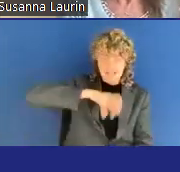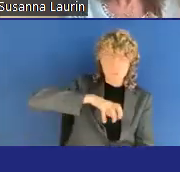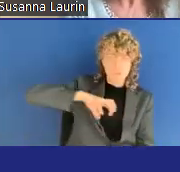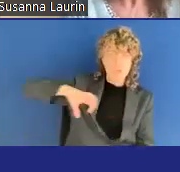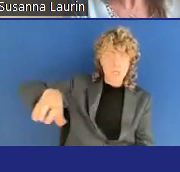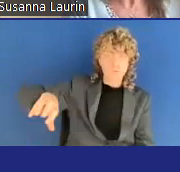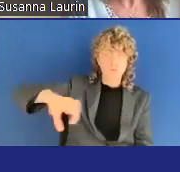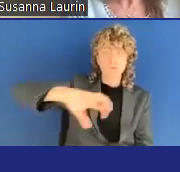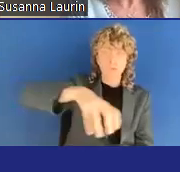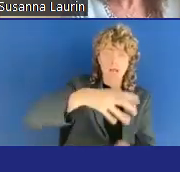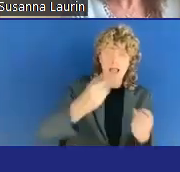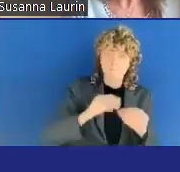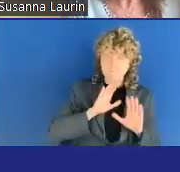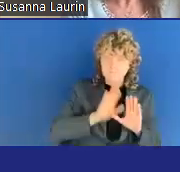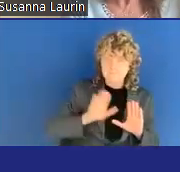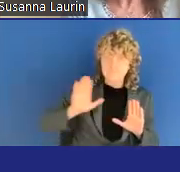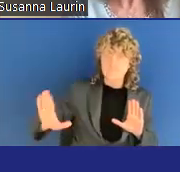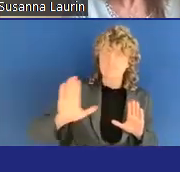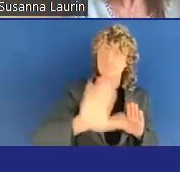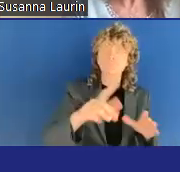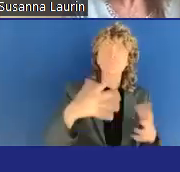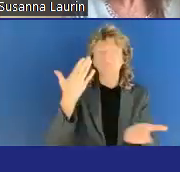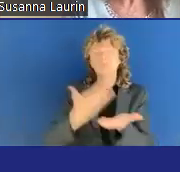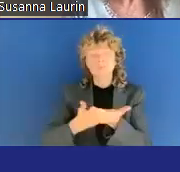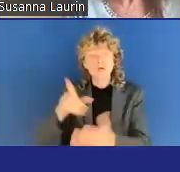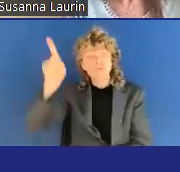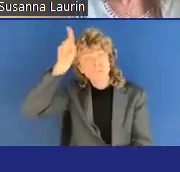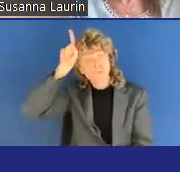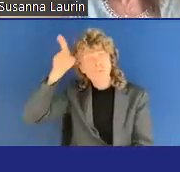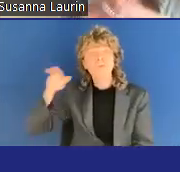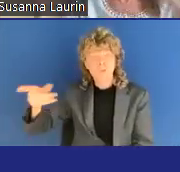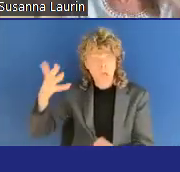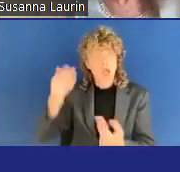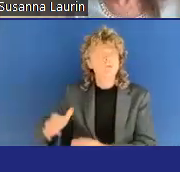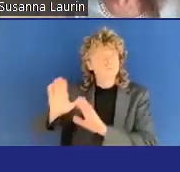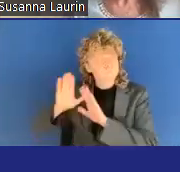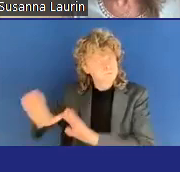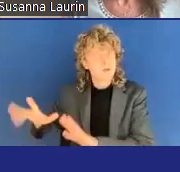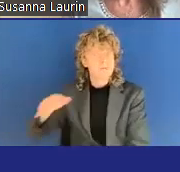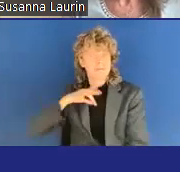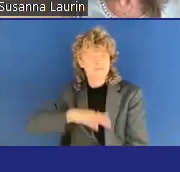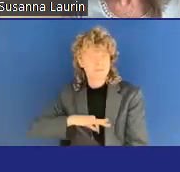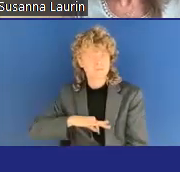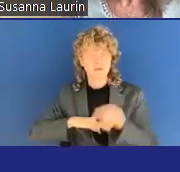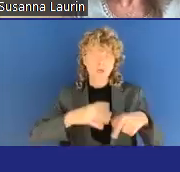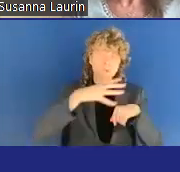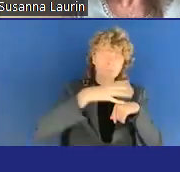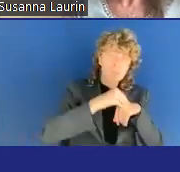translations and local meet ups, so everyone gets the same globally and if you are interested in the